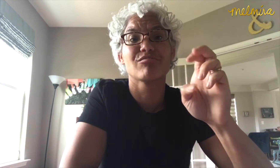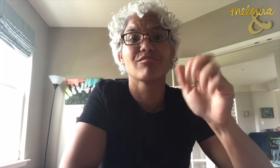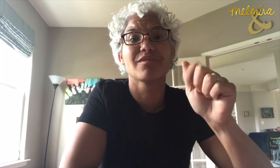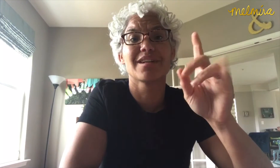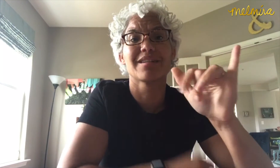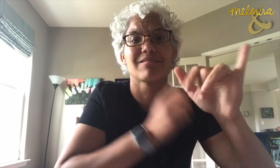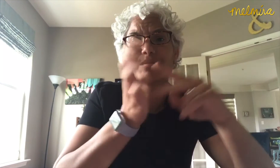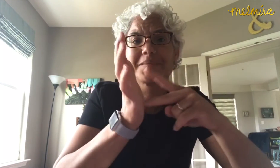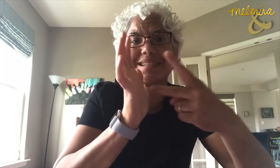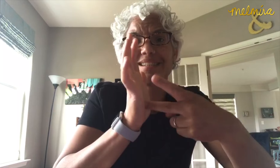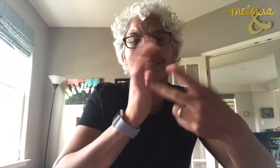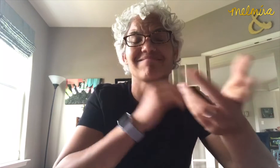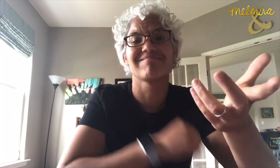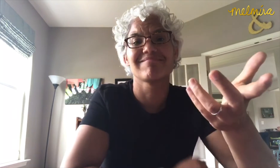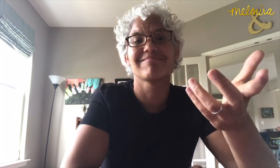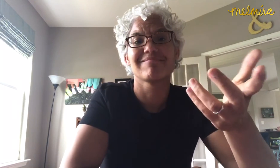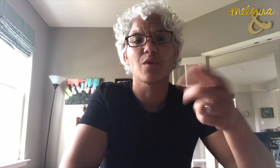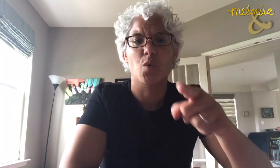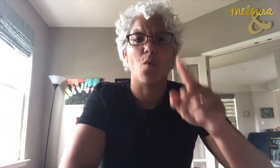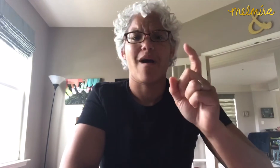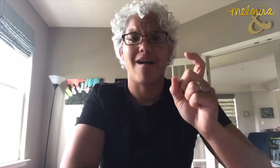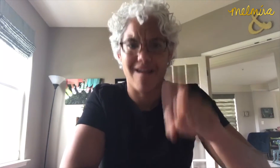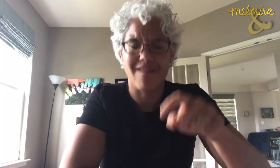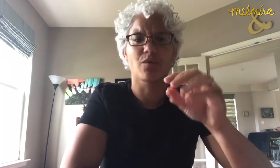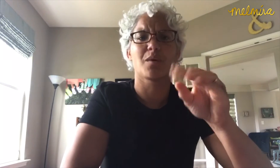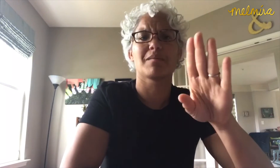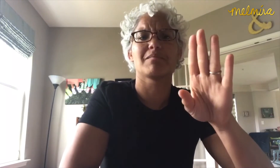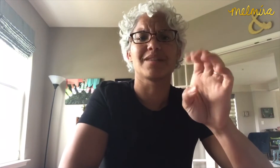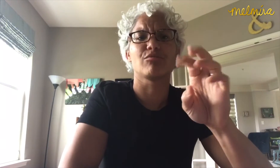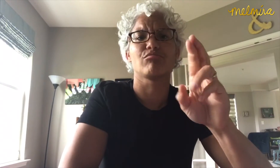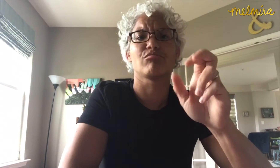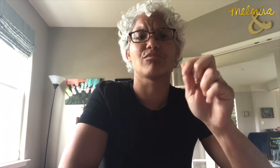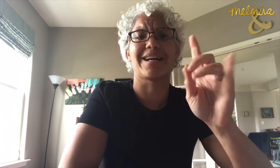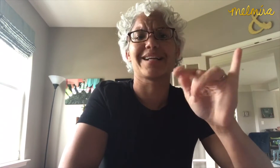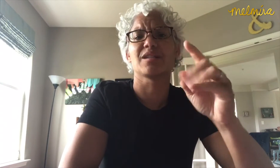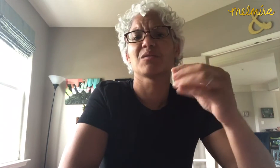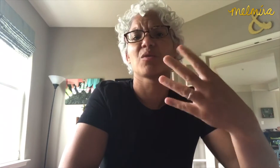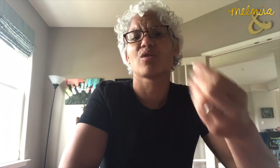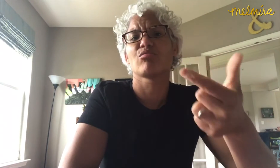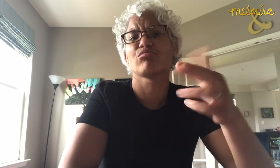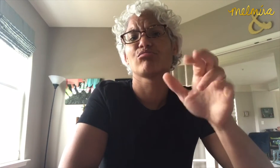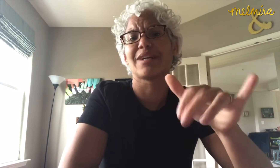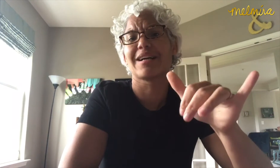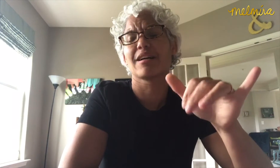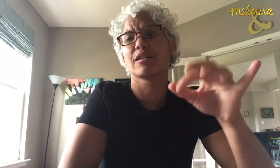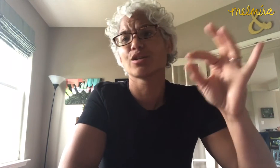What being ready means is that you have to be ready to go grey,